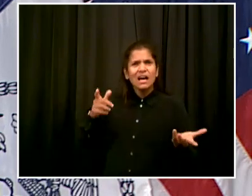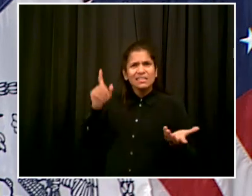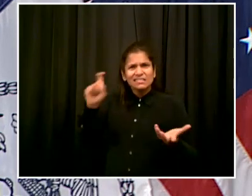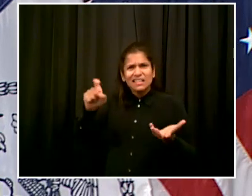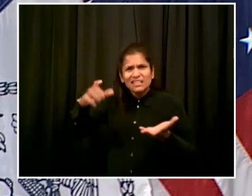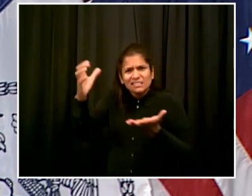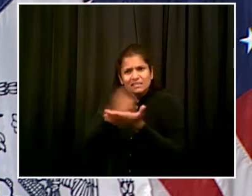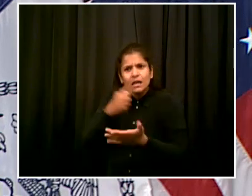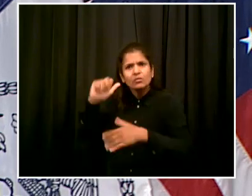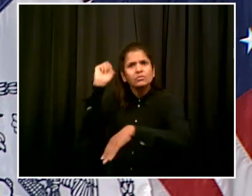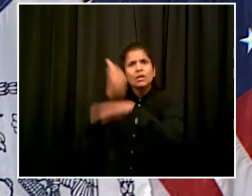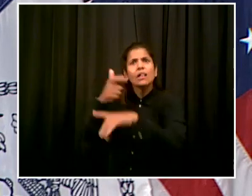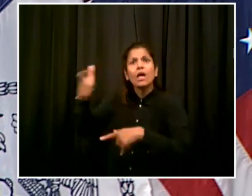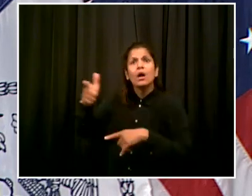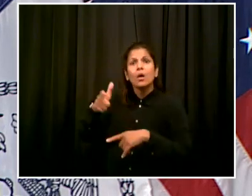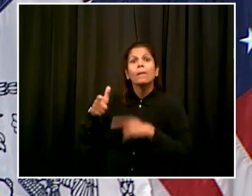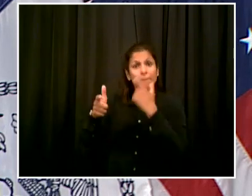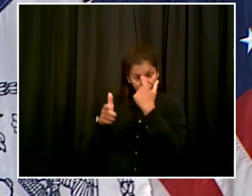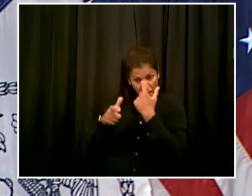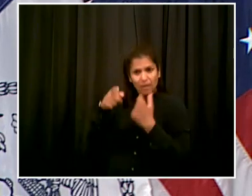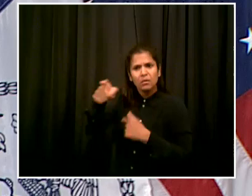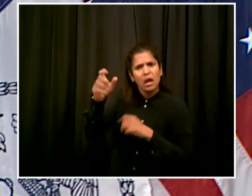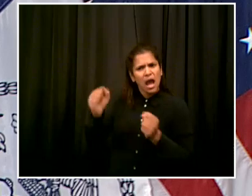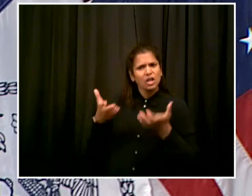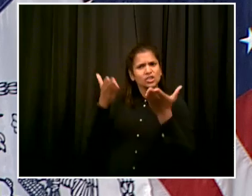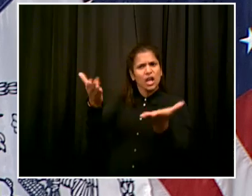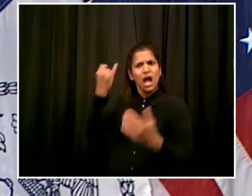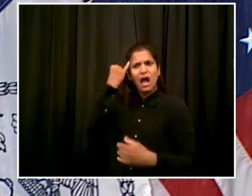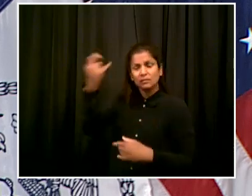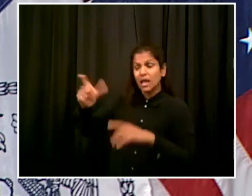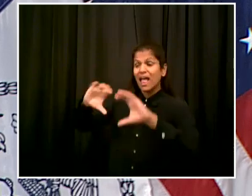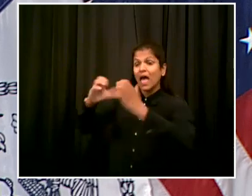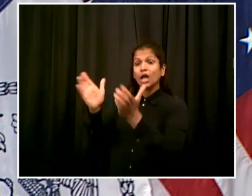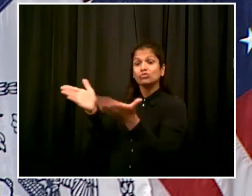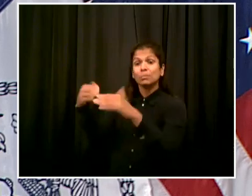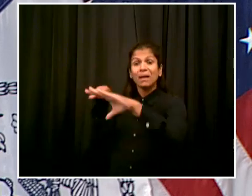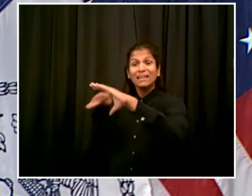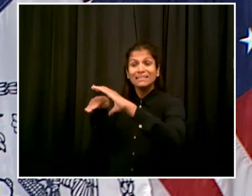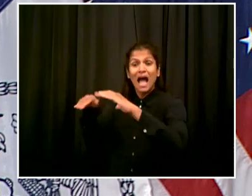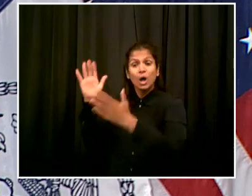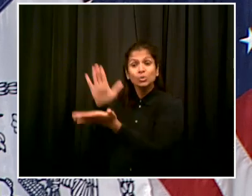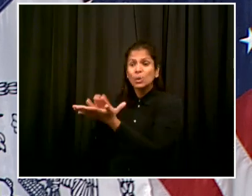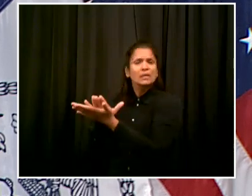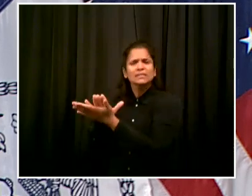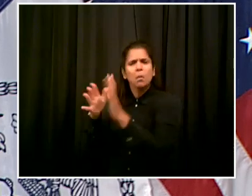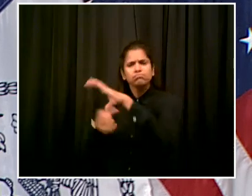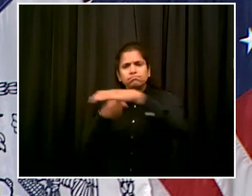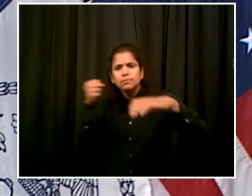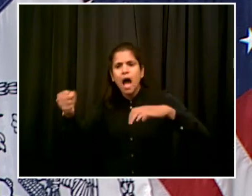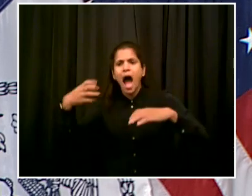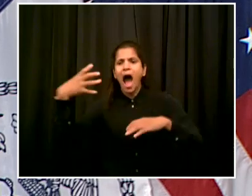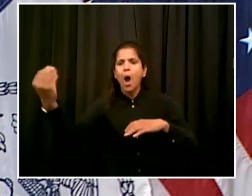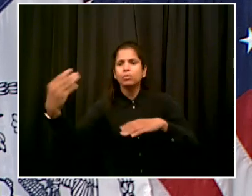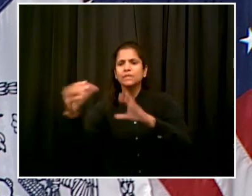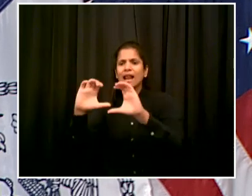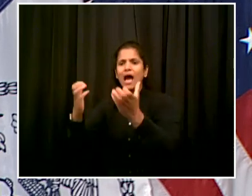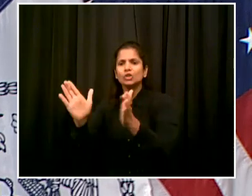SOMETHING THAT WE WANT TO TAKE ADVANTAGE OF FOR SURE.